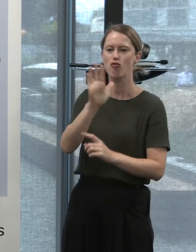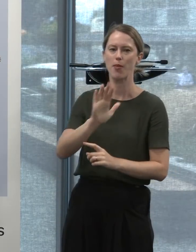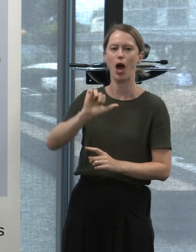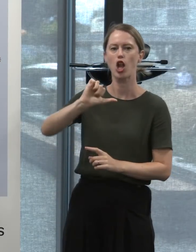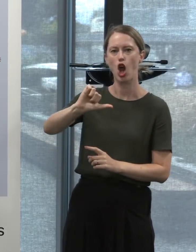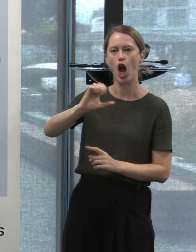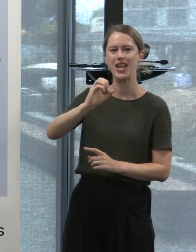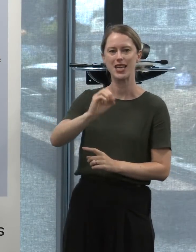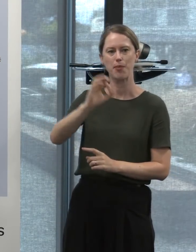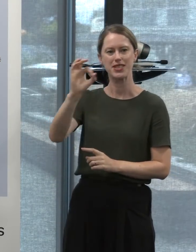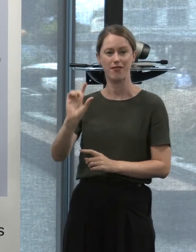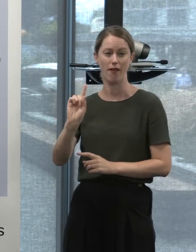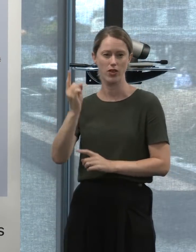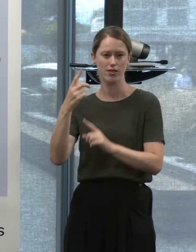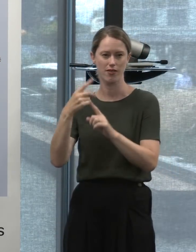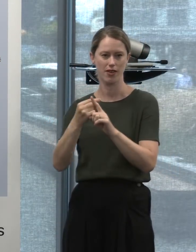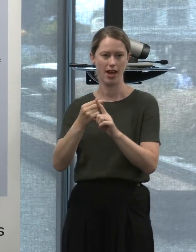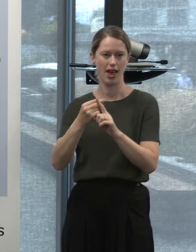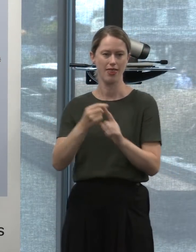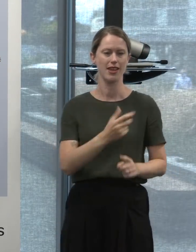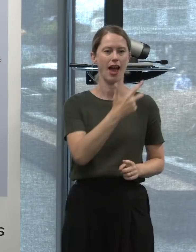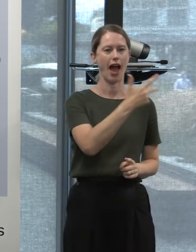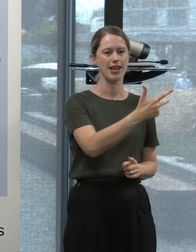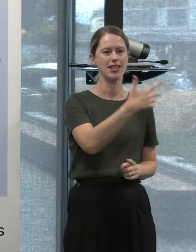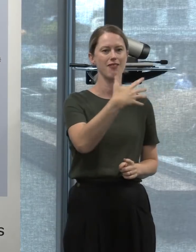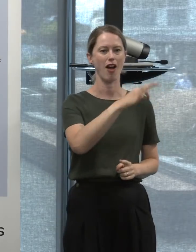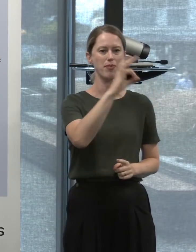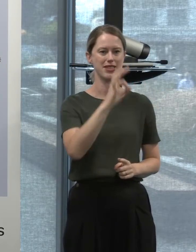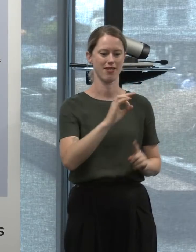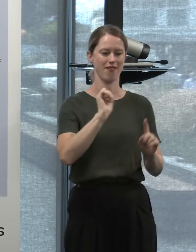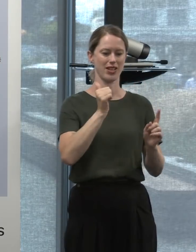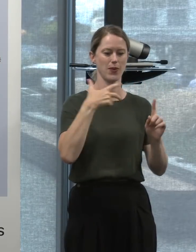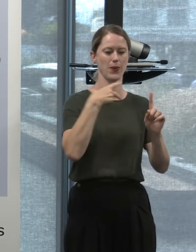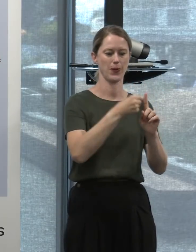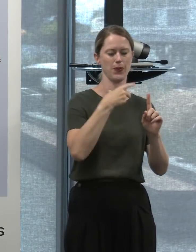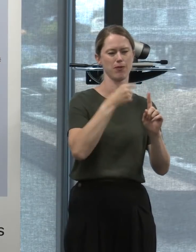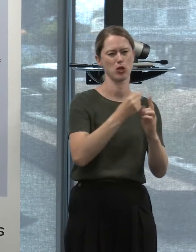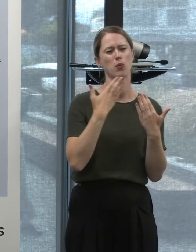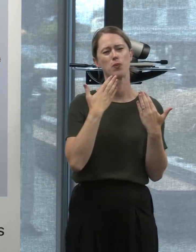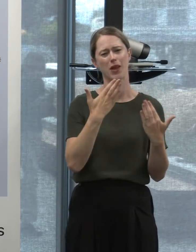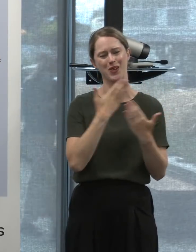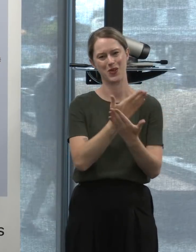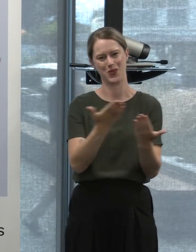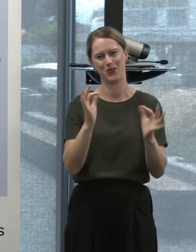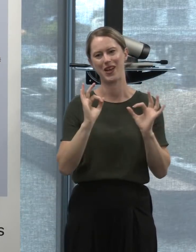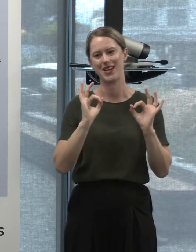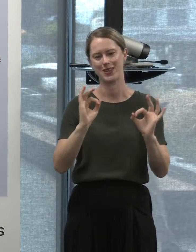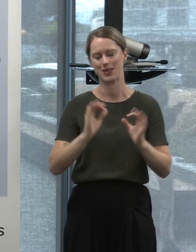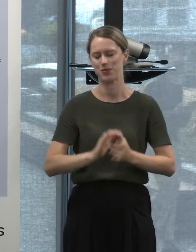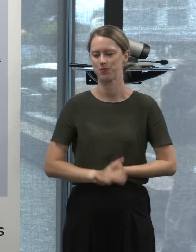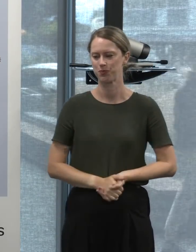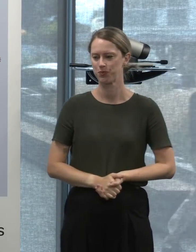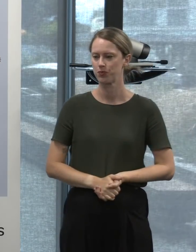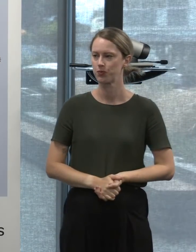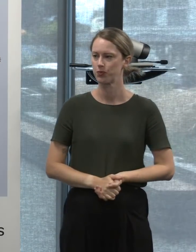It's also really pleasing to see that Maori vaccination rates are now touching 90% for